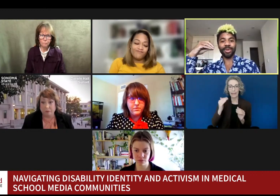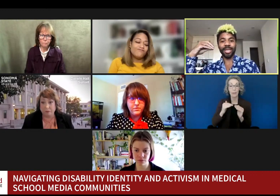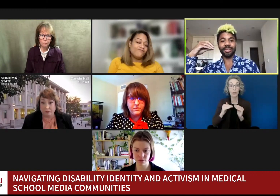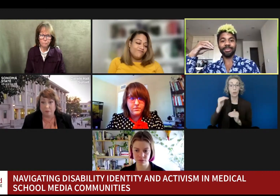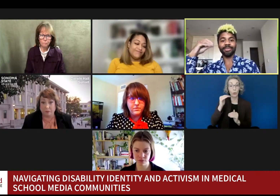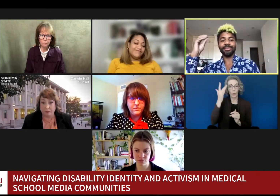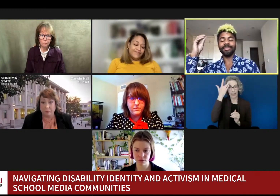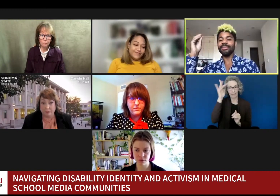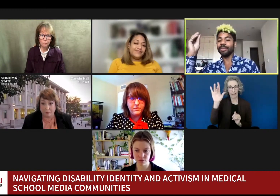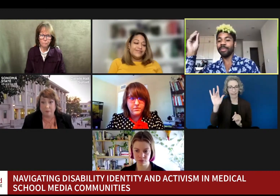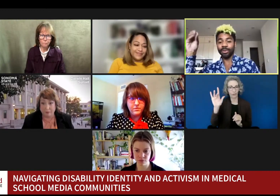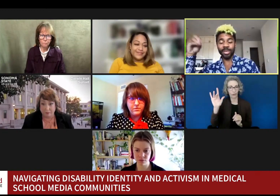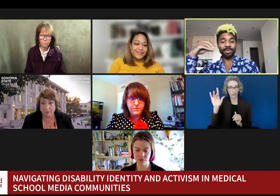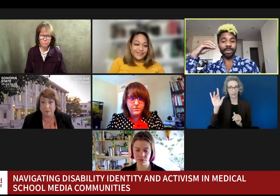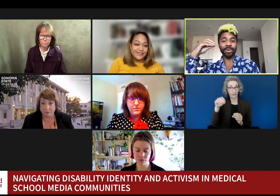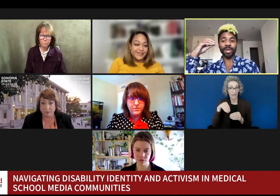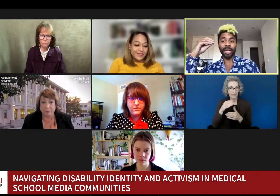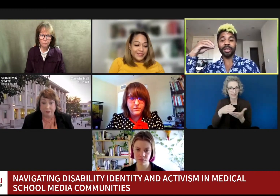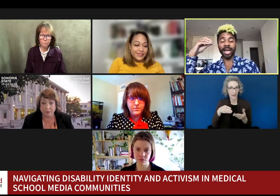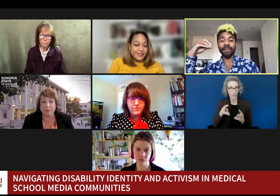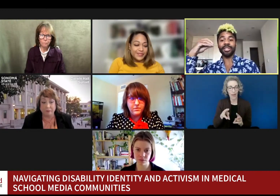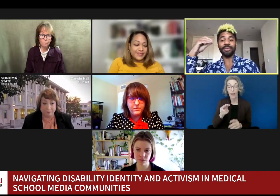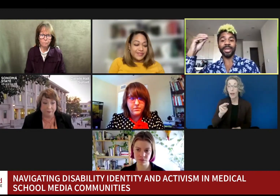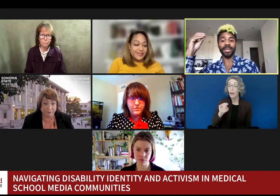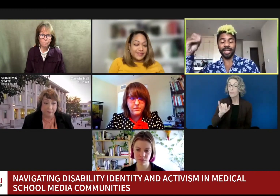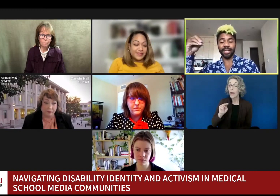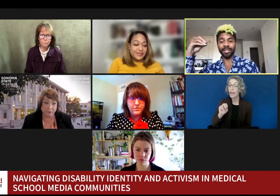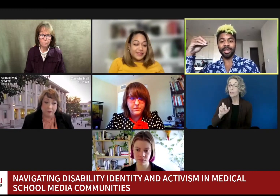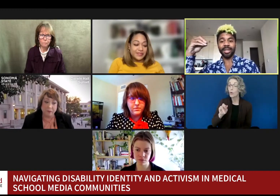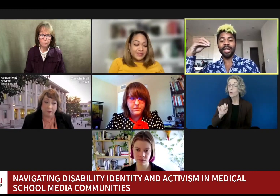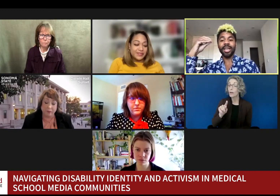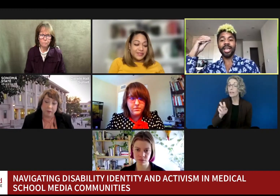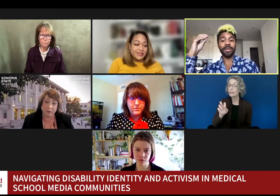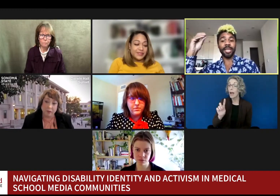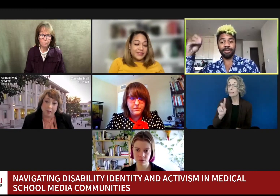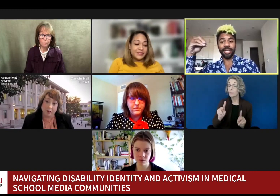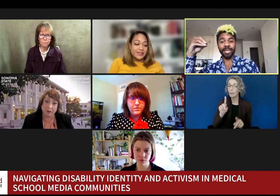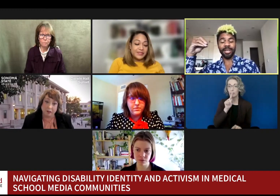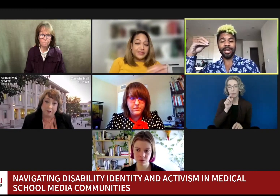minoritized people are not allowed to be intelligent and gifted.